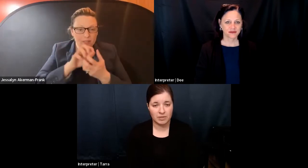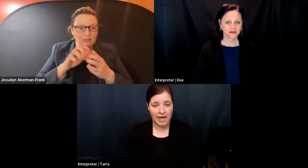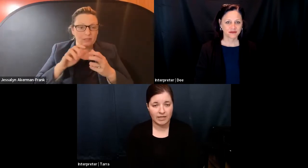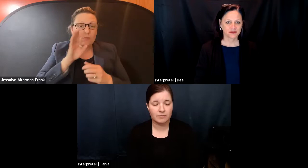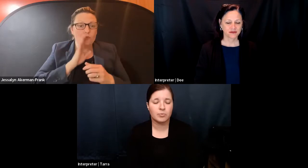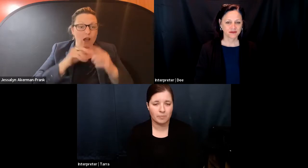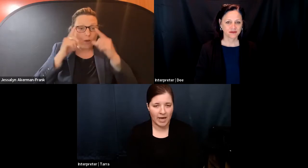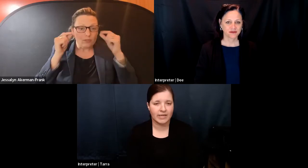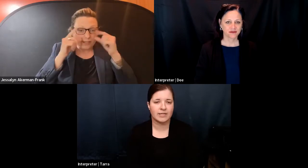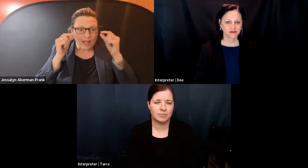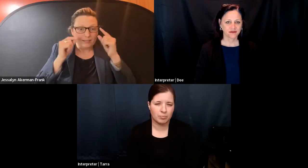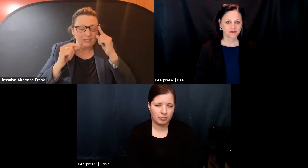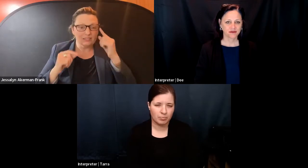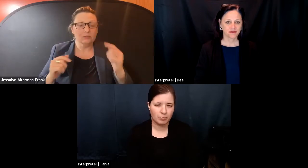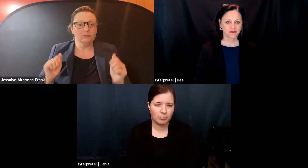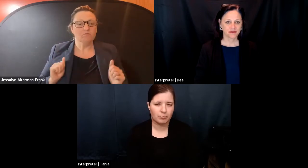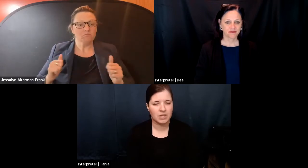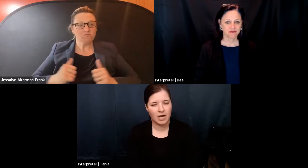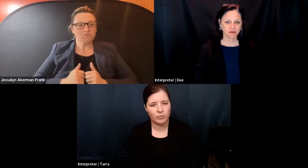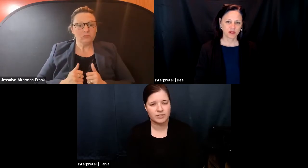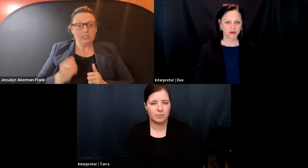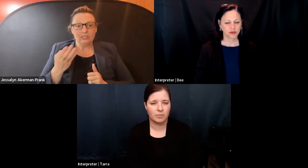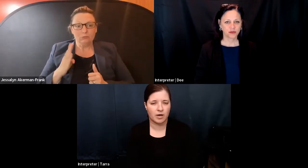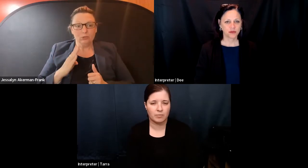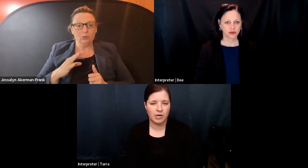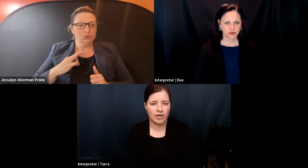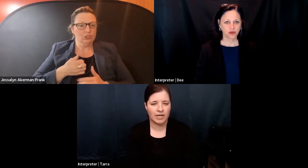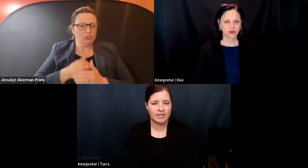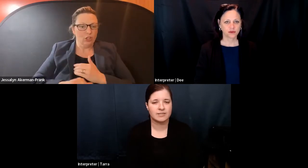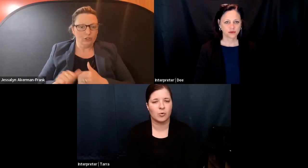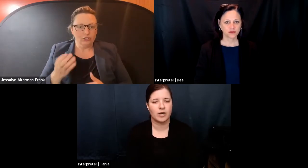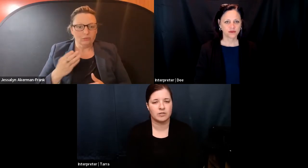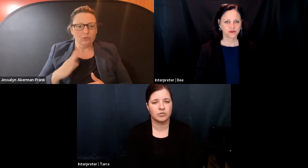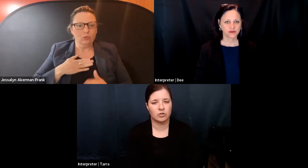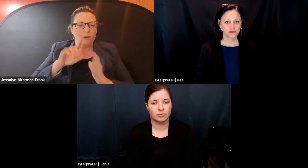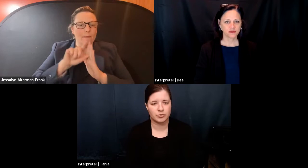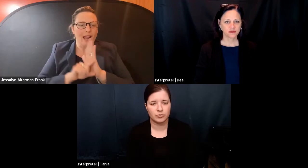I'm a white woman. My hair's pulled back.